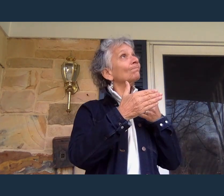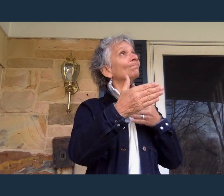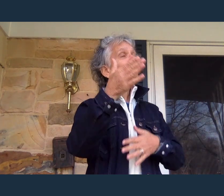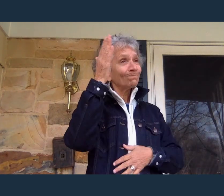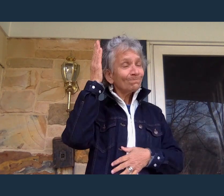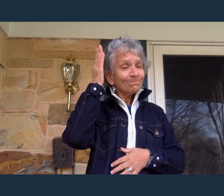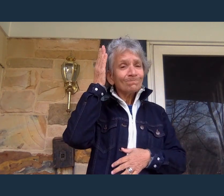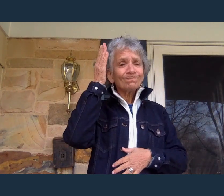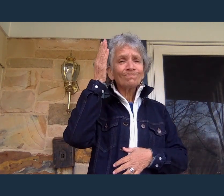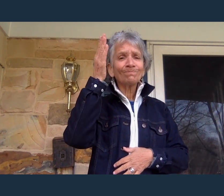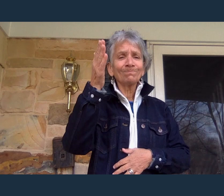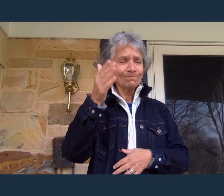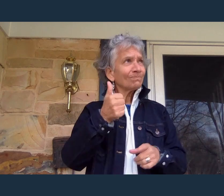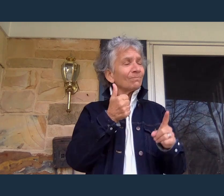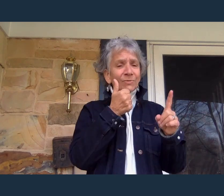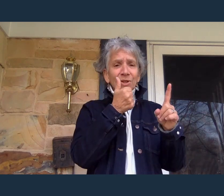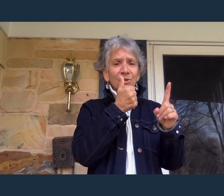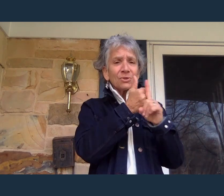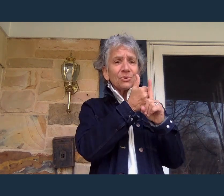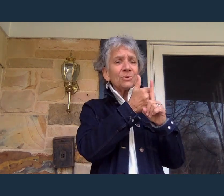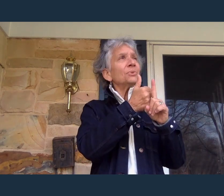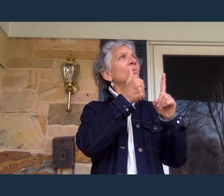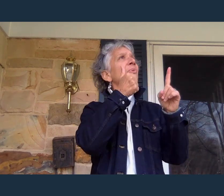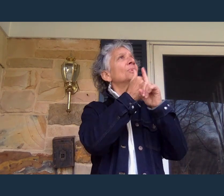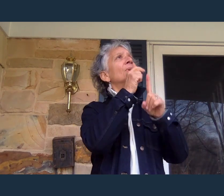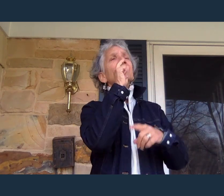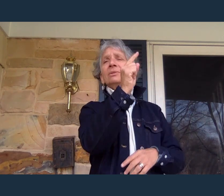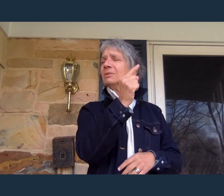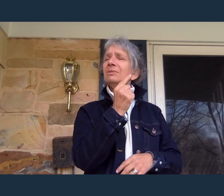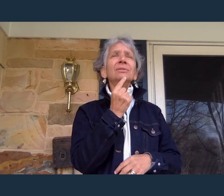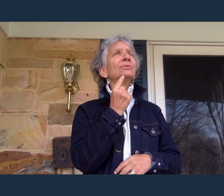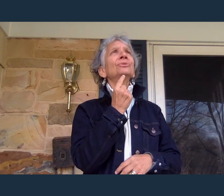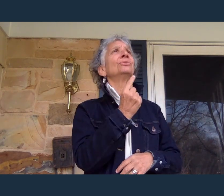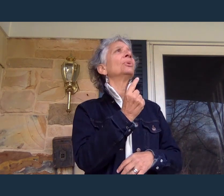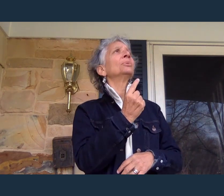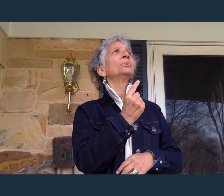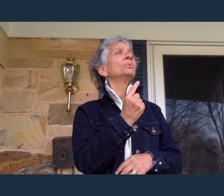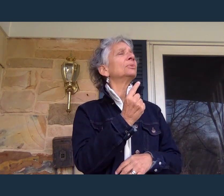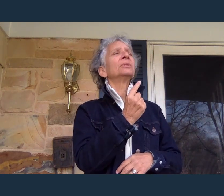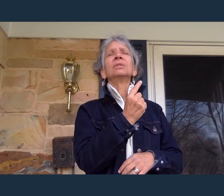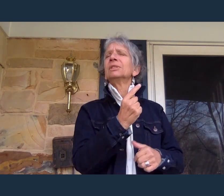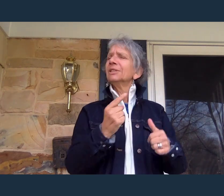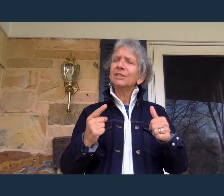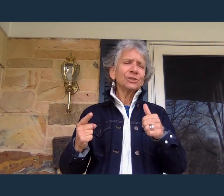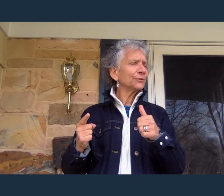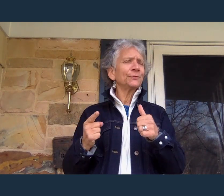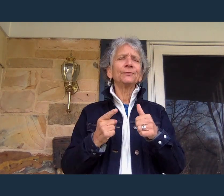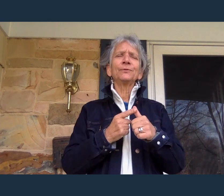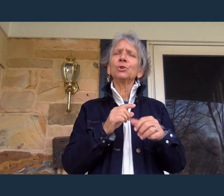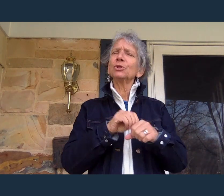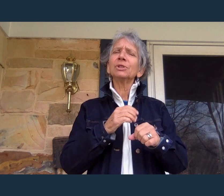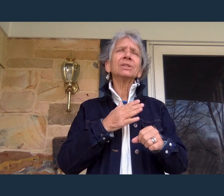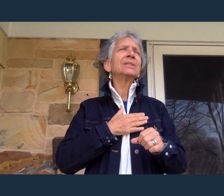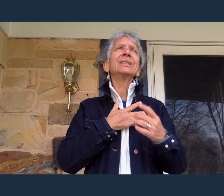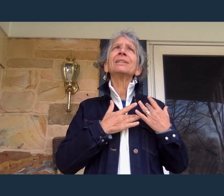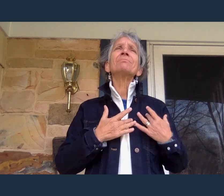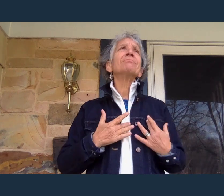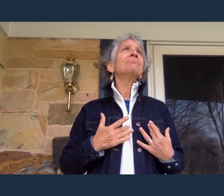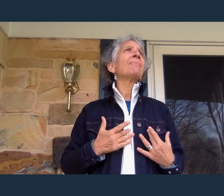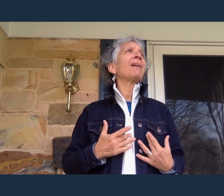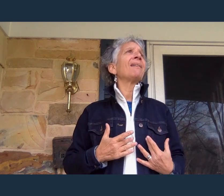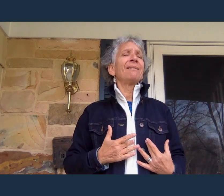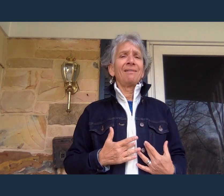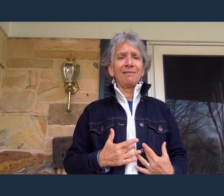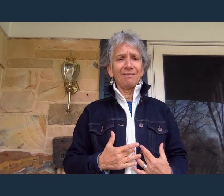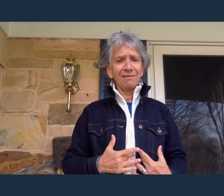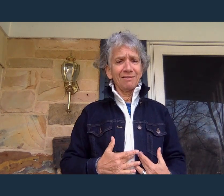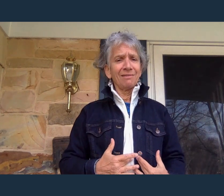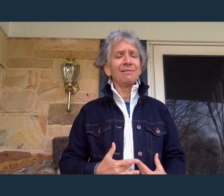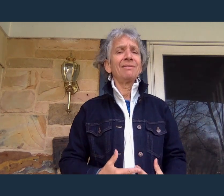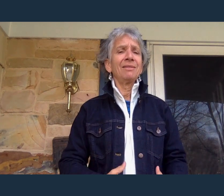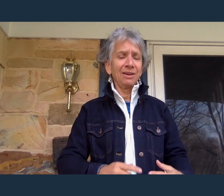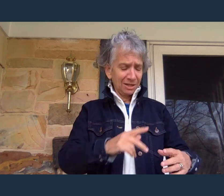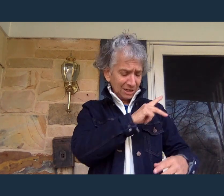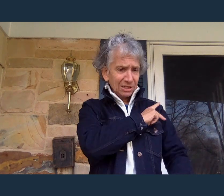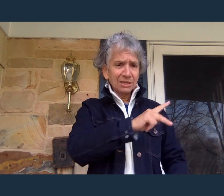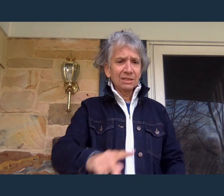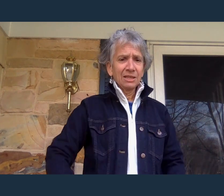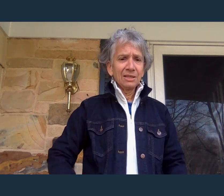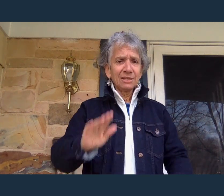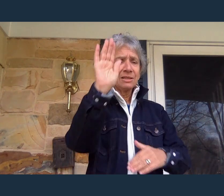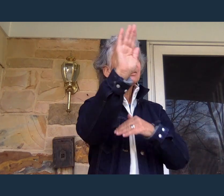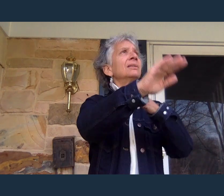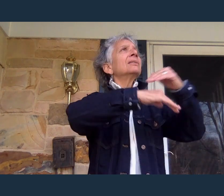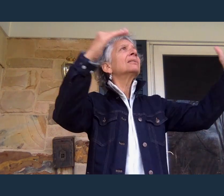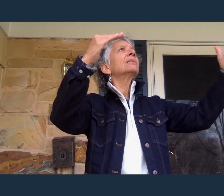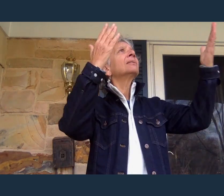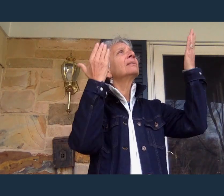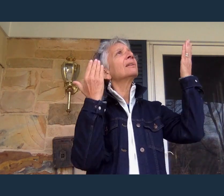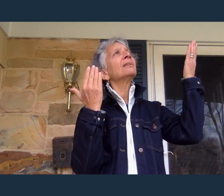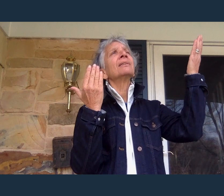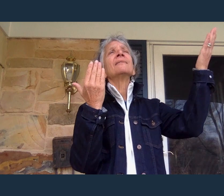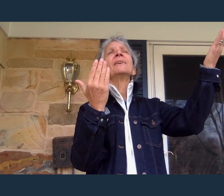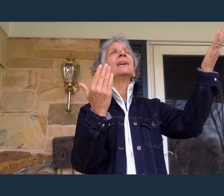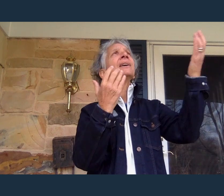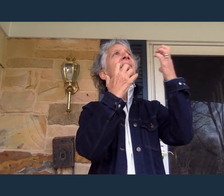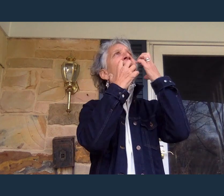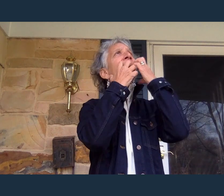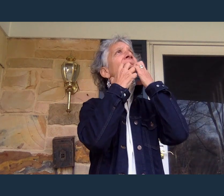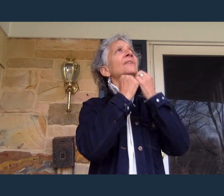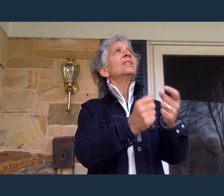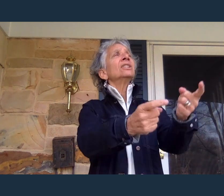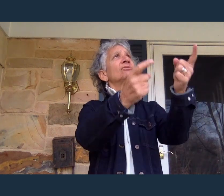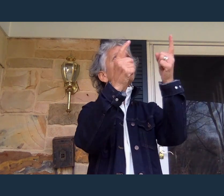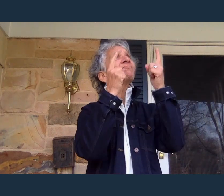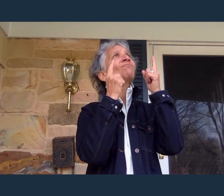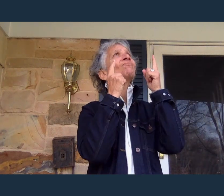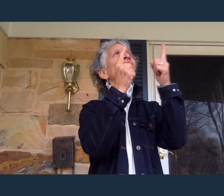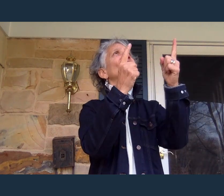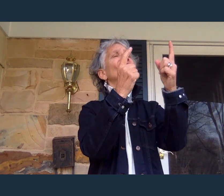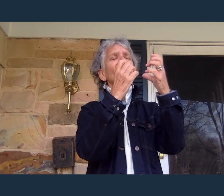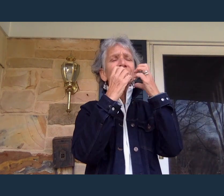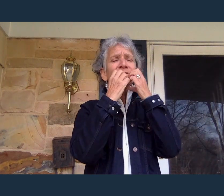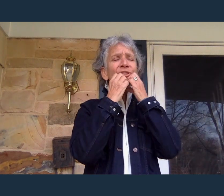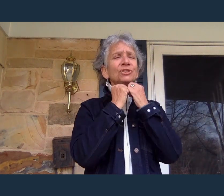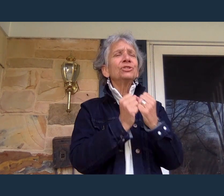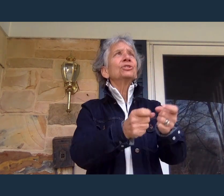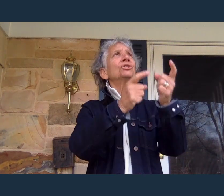You and You only, the first in my heart High king of Heaven, my treasure You are